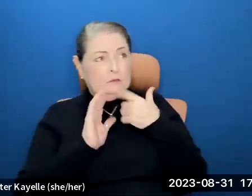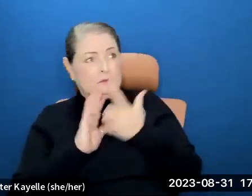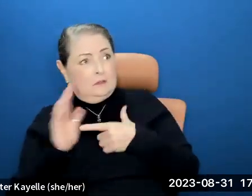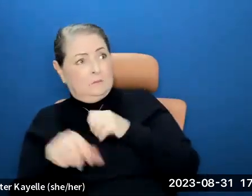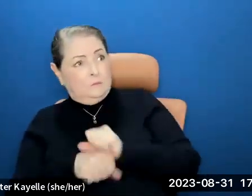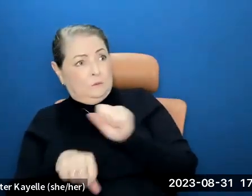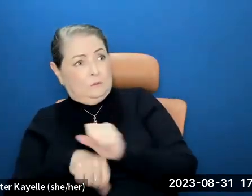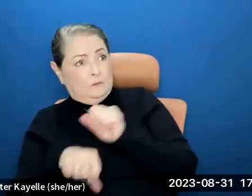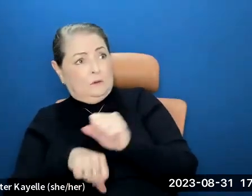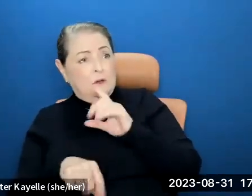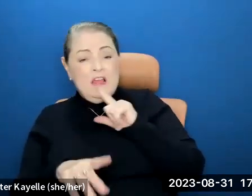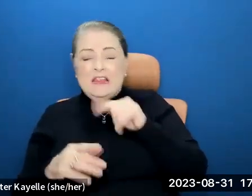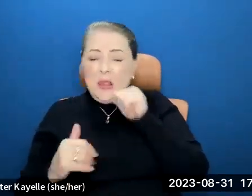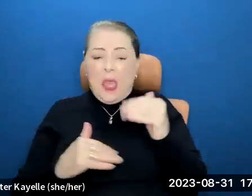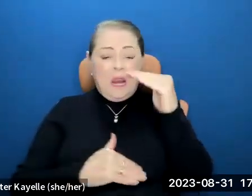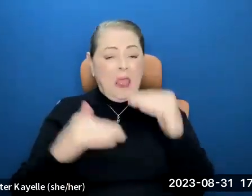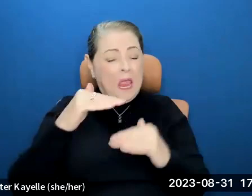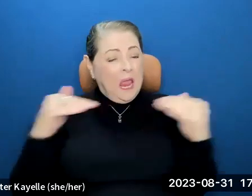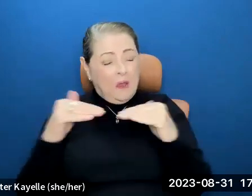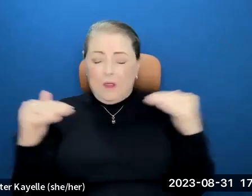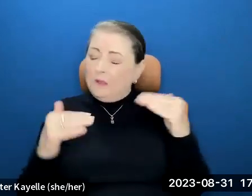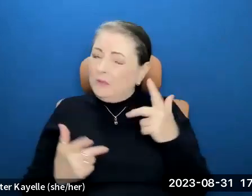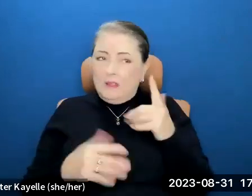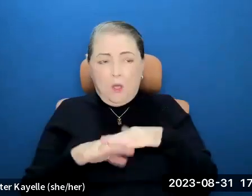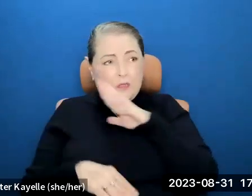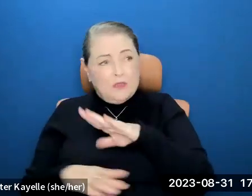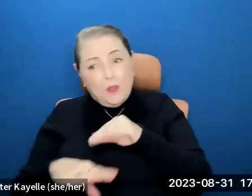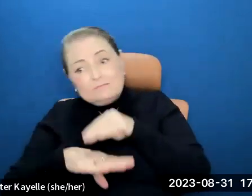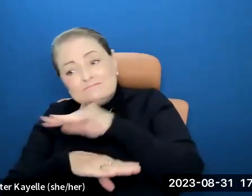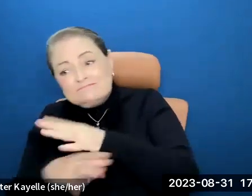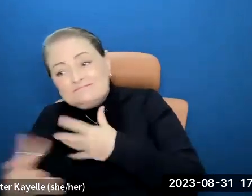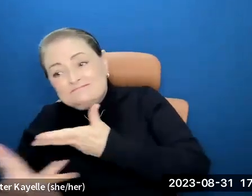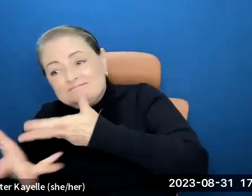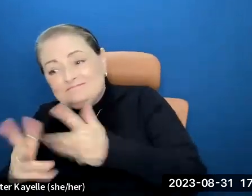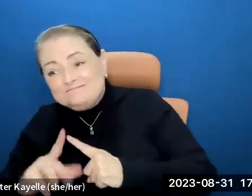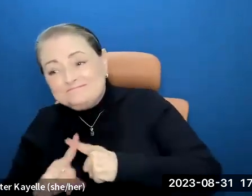in their impacts so we recommend removing them we have recommended maintaining the